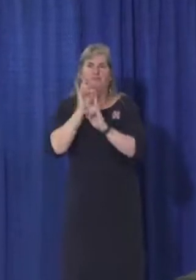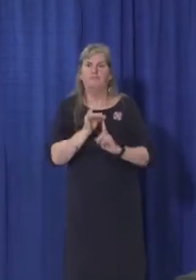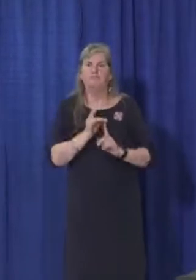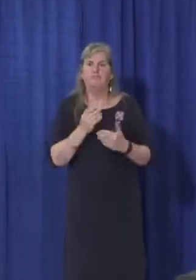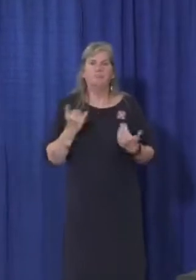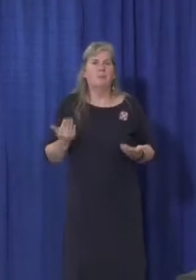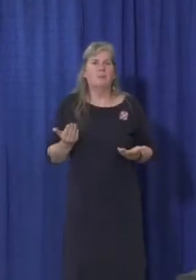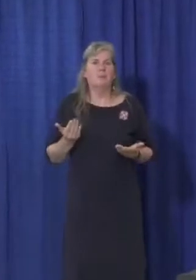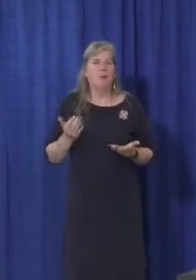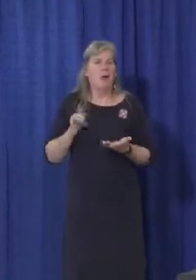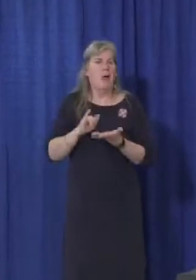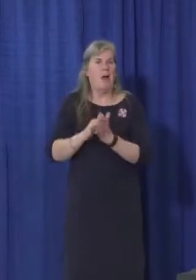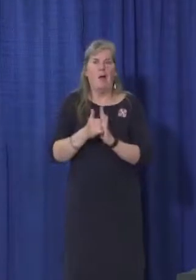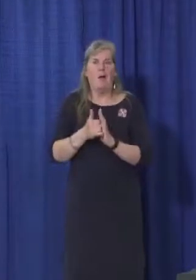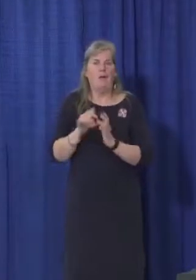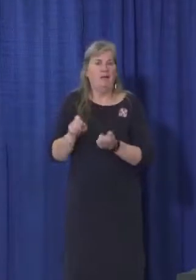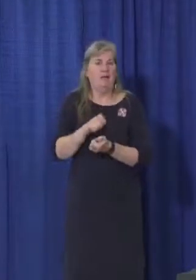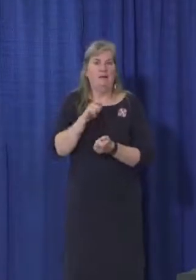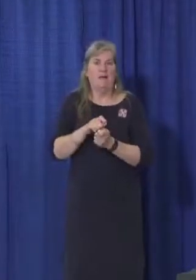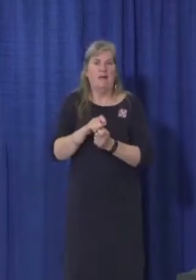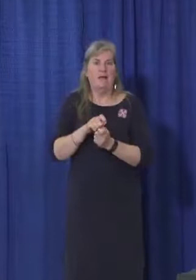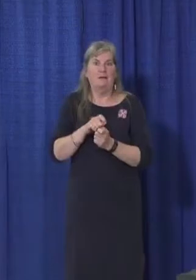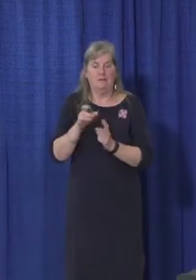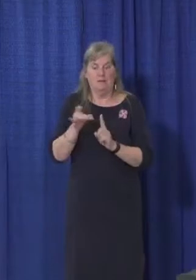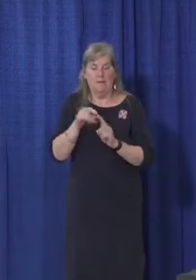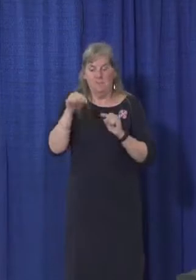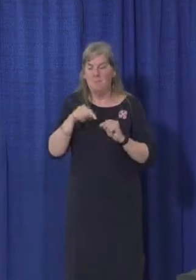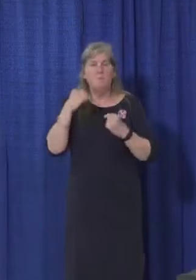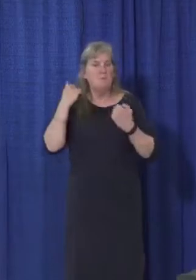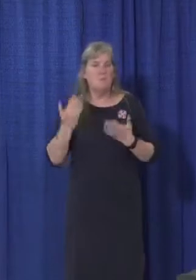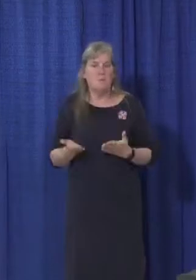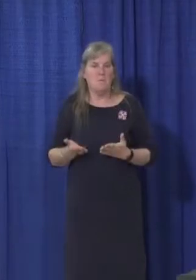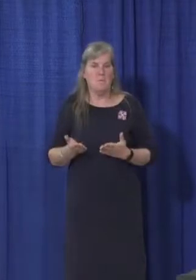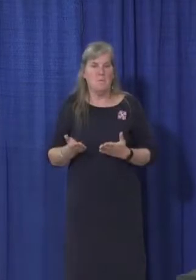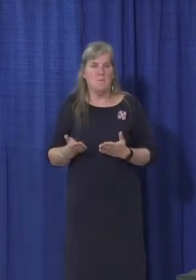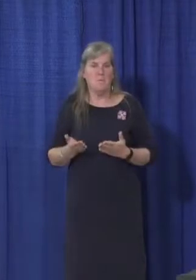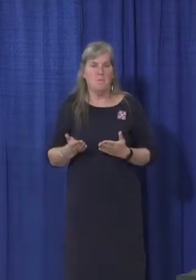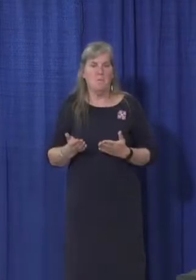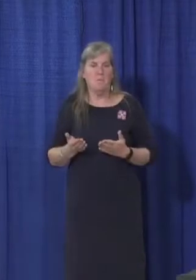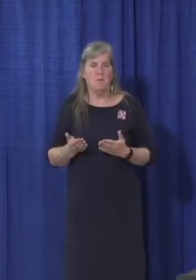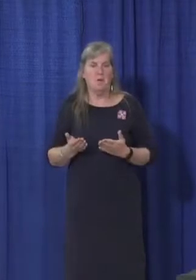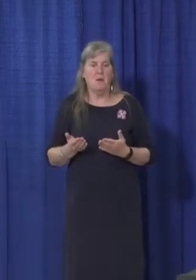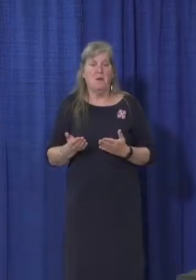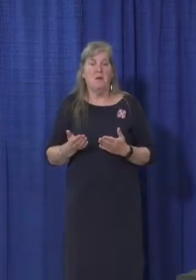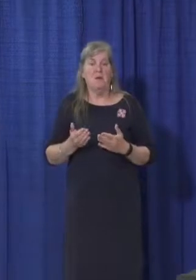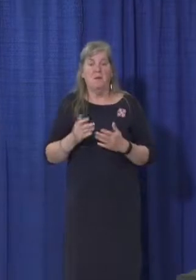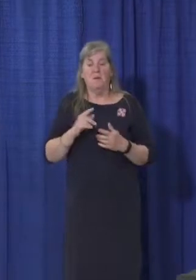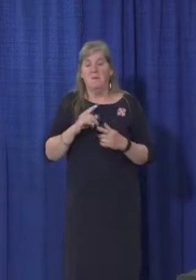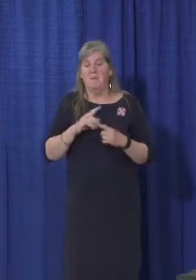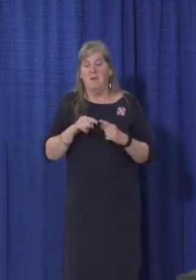but somehow infection got in. But what we may not do is pick